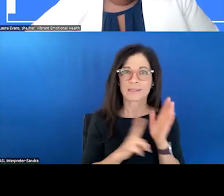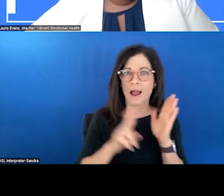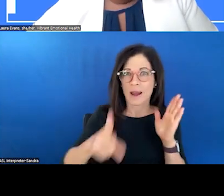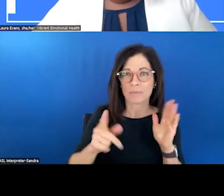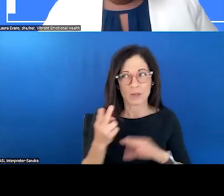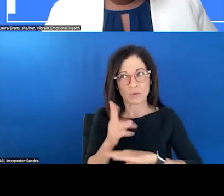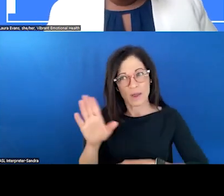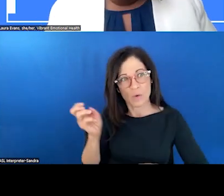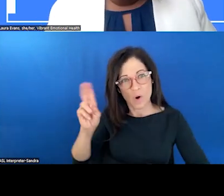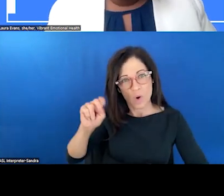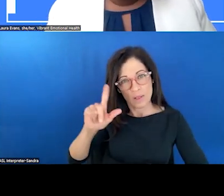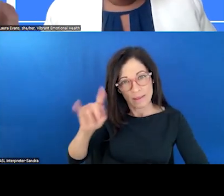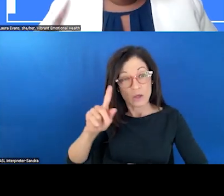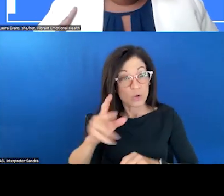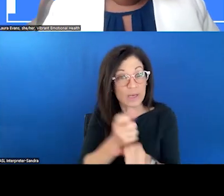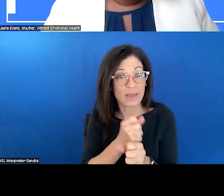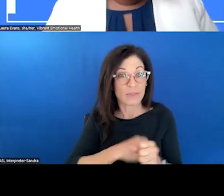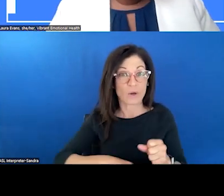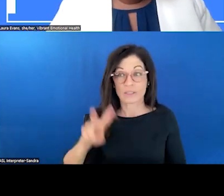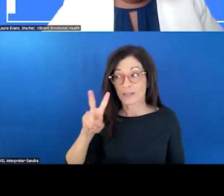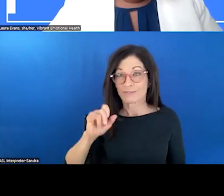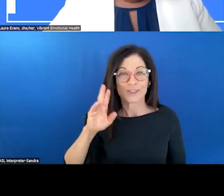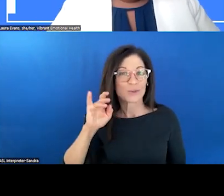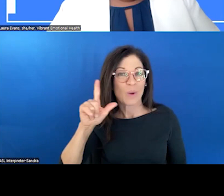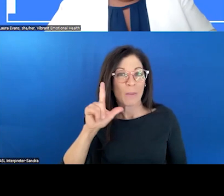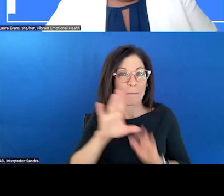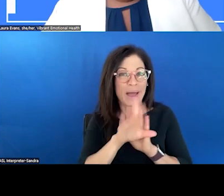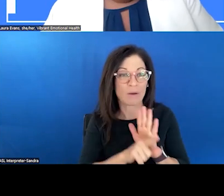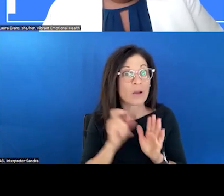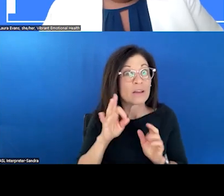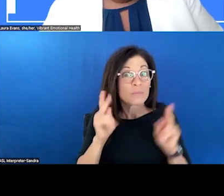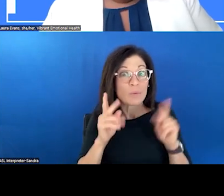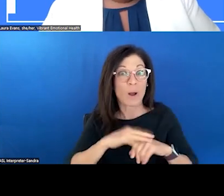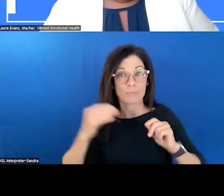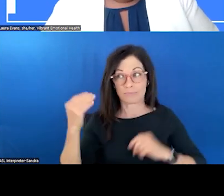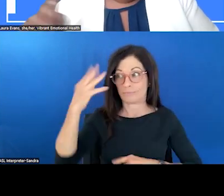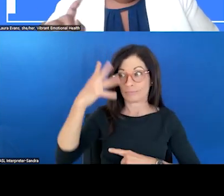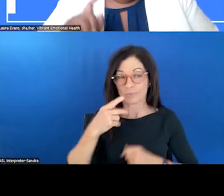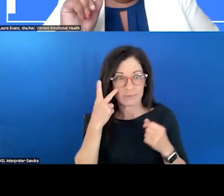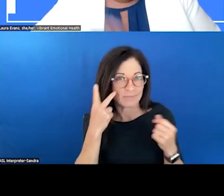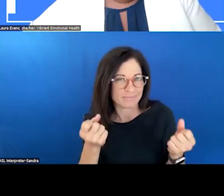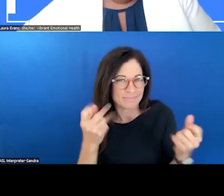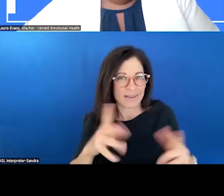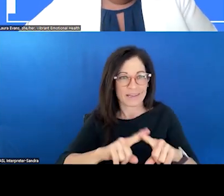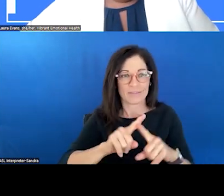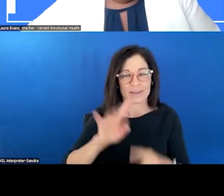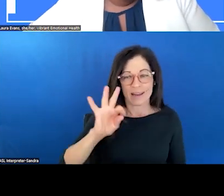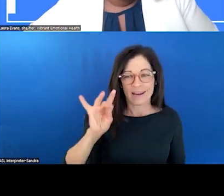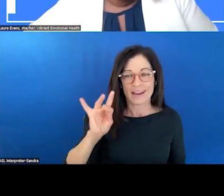YOU CAN GET THE VIRTUAL BACKGROUND. WE HAVE LOTS OF 988 BACKGROUNDS AND YOU CAN GET THEM HERE AND